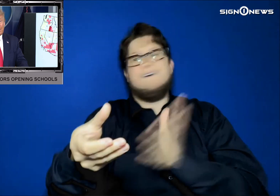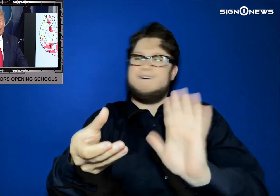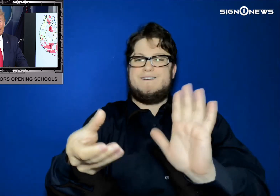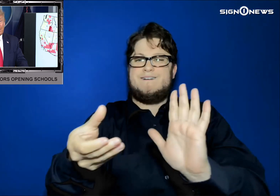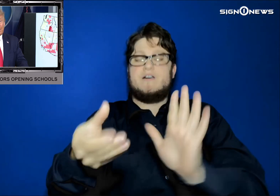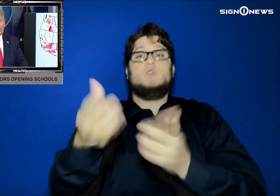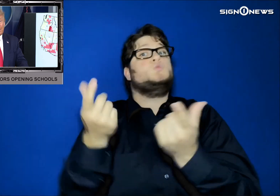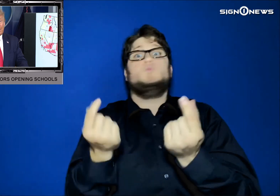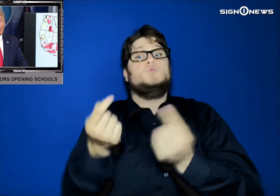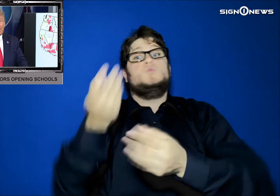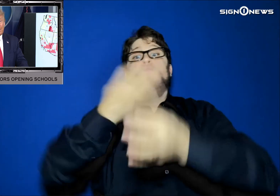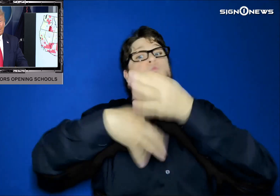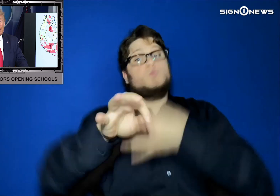not have access to the new funds.